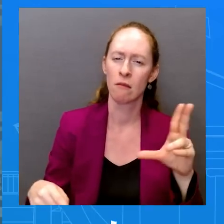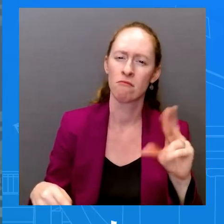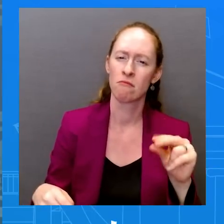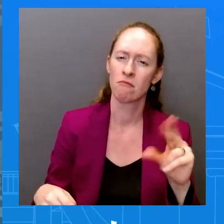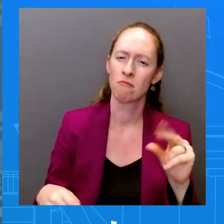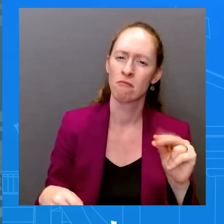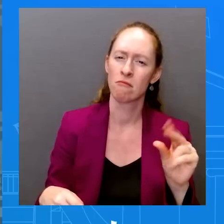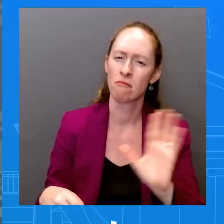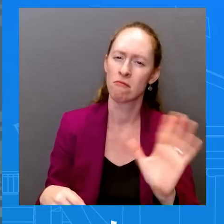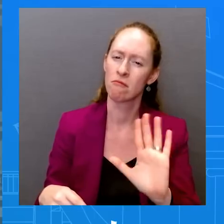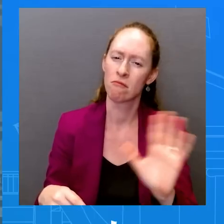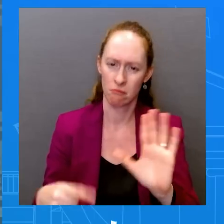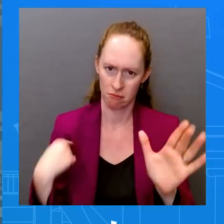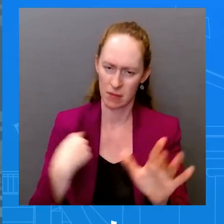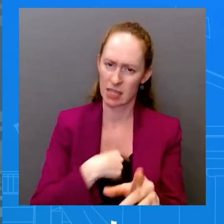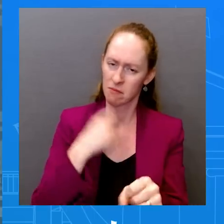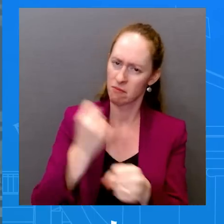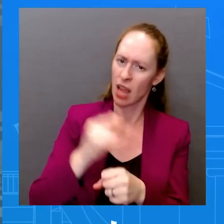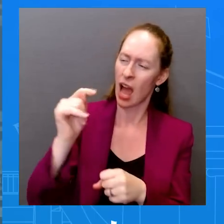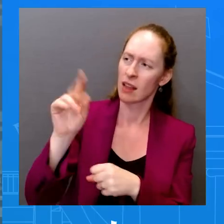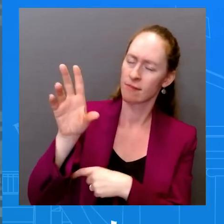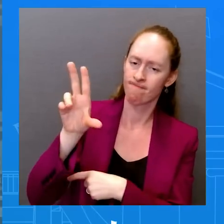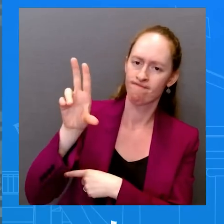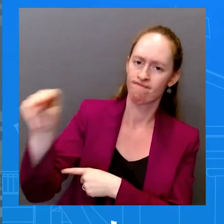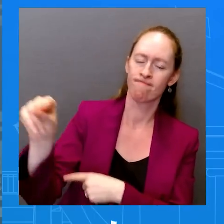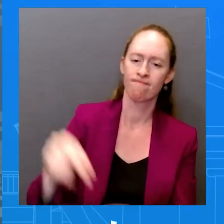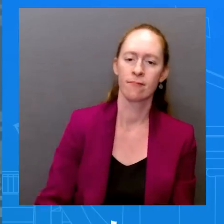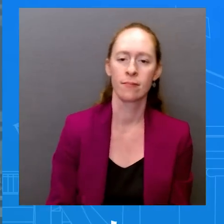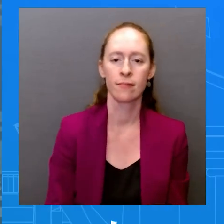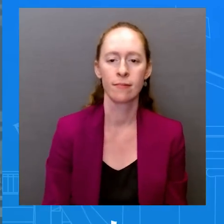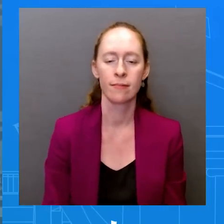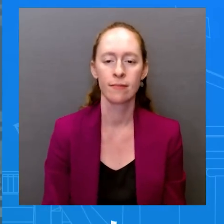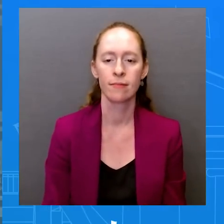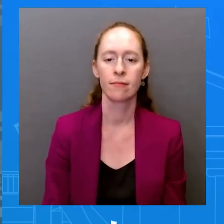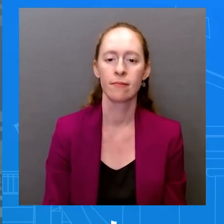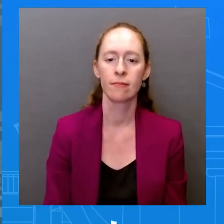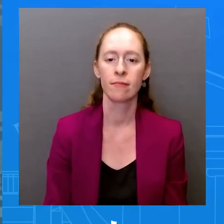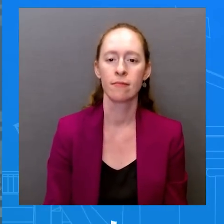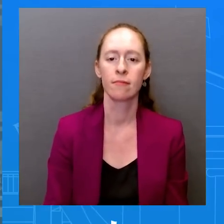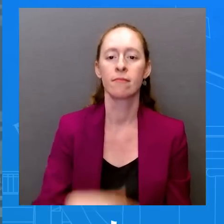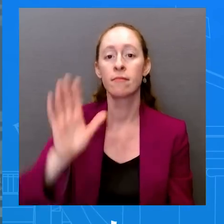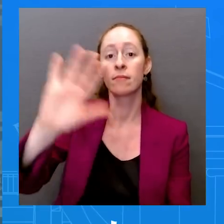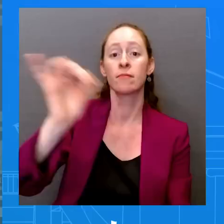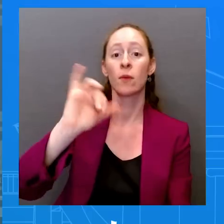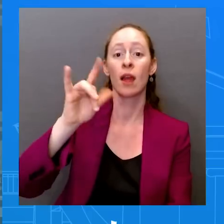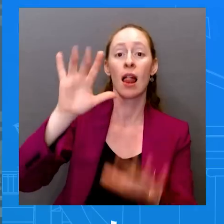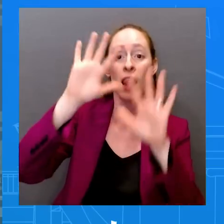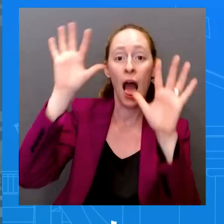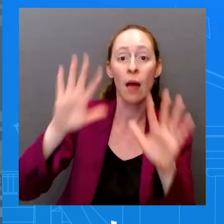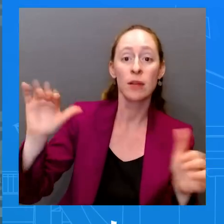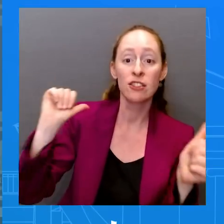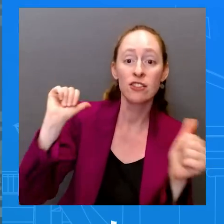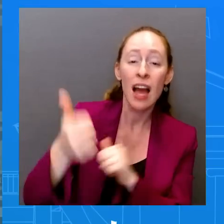and climate change -- lowering those costs as well. So the fact that that's the thing, that's what Kevin McCarthy wants to do,